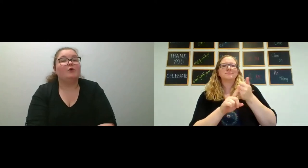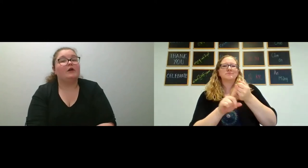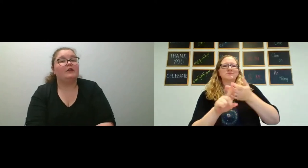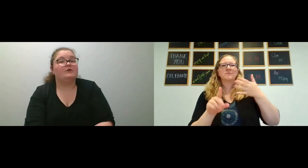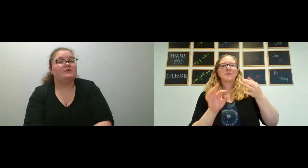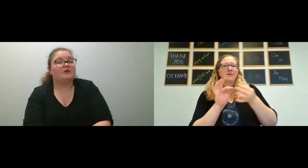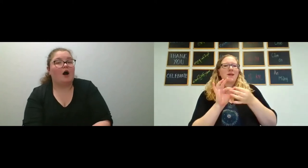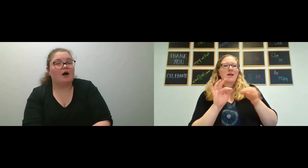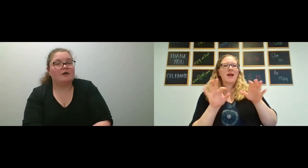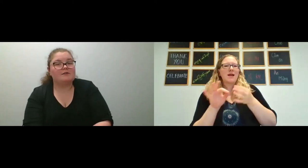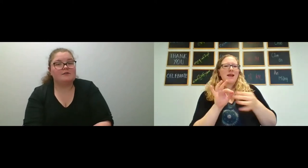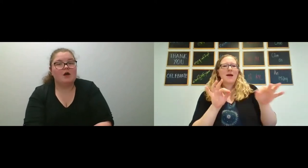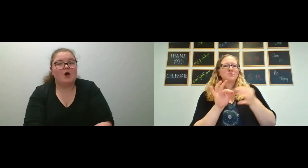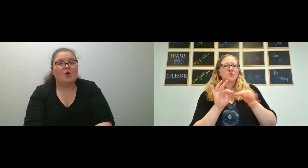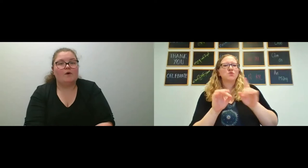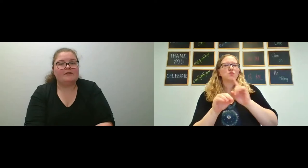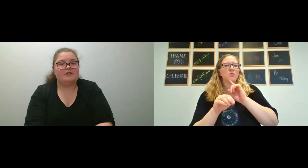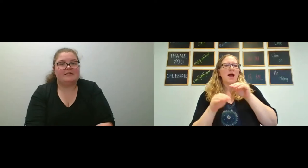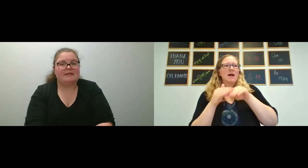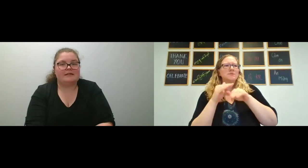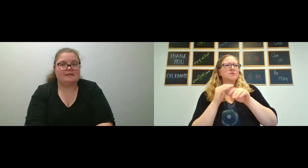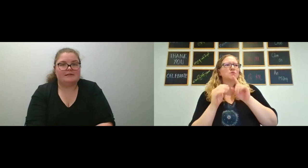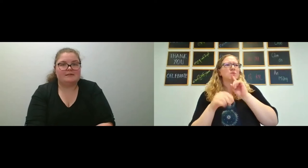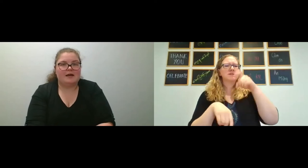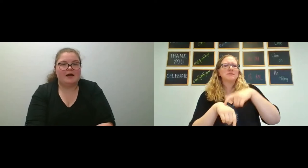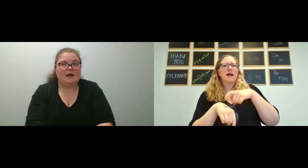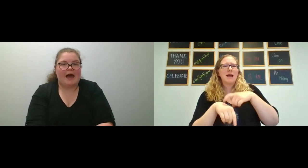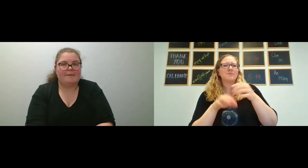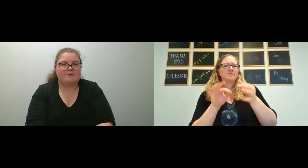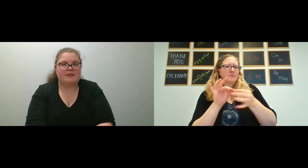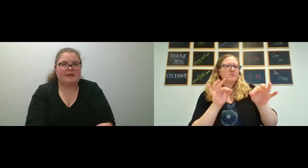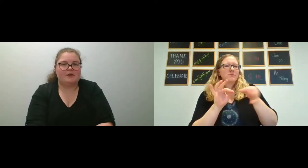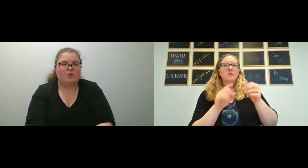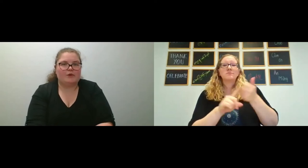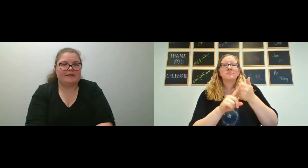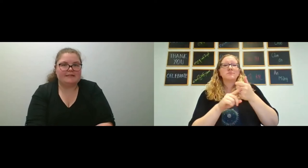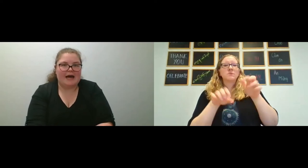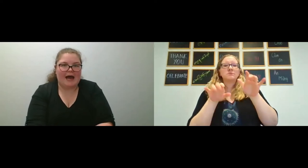You could use CART, which is captioning real time.